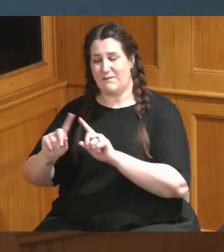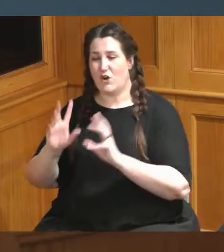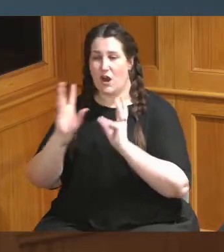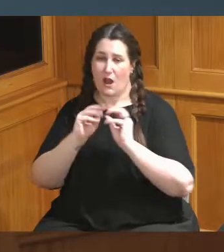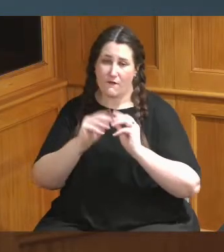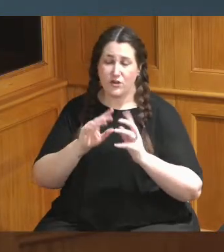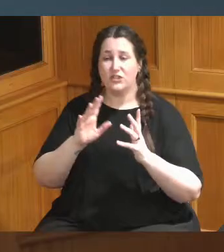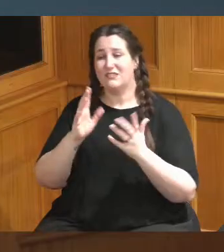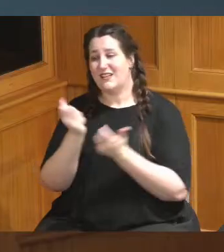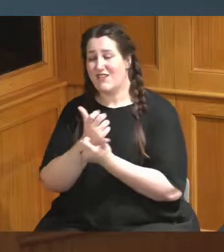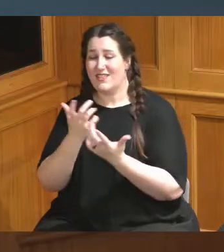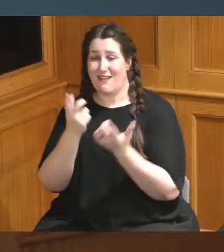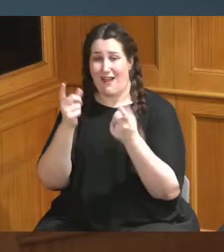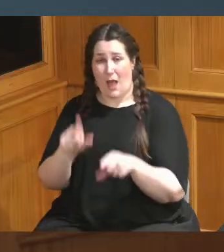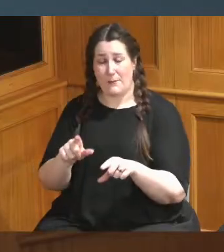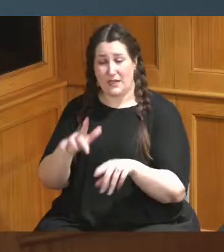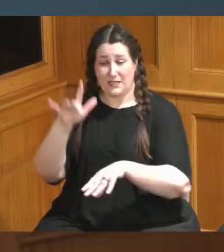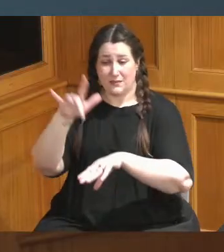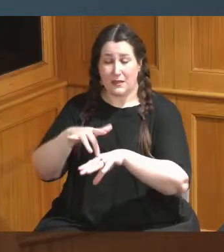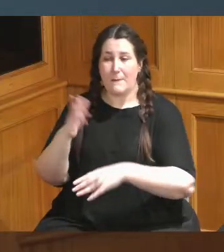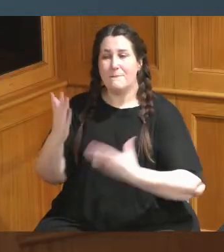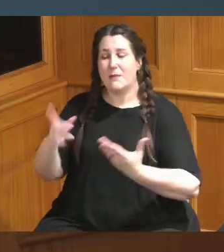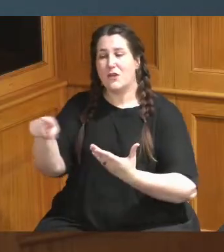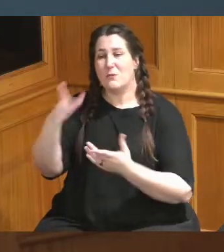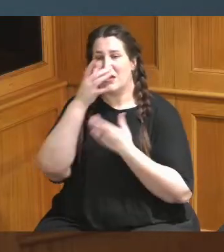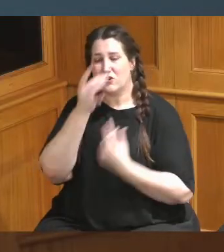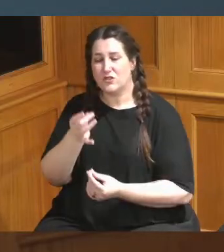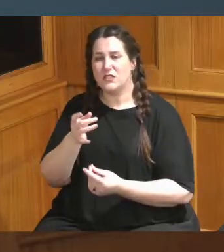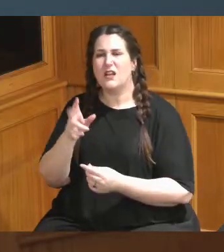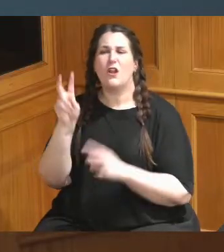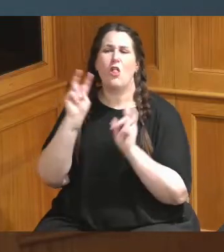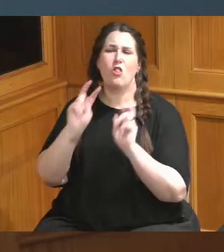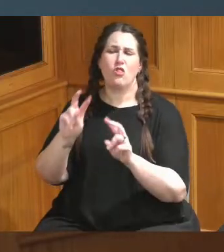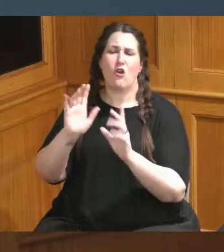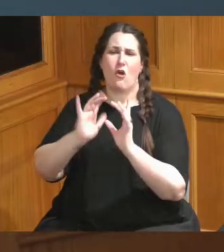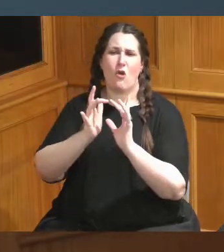that are coming here. You may be interested in that. Look on the website for the exact time,